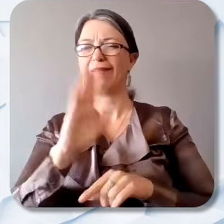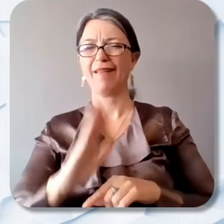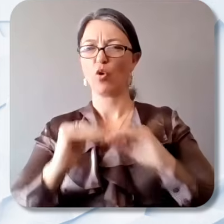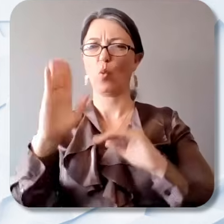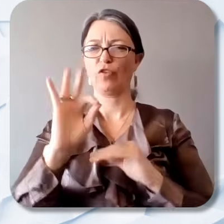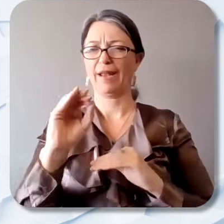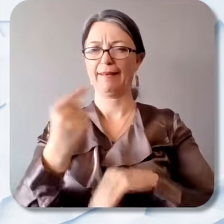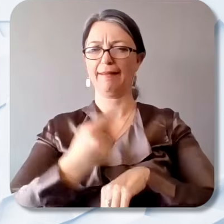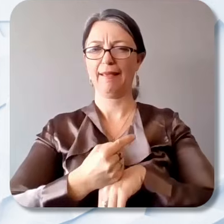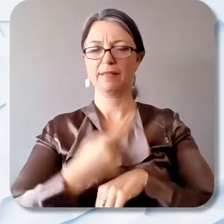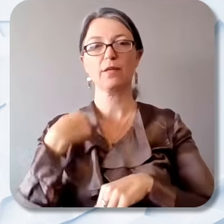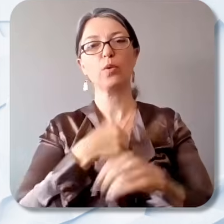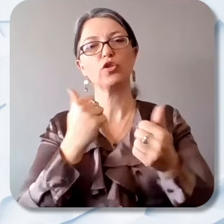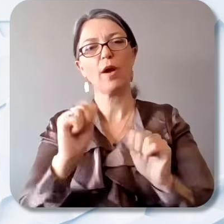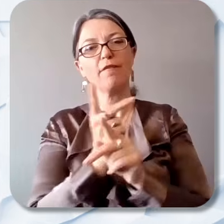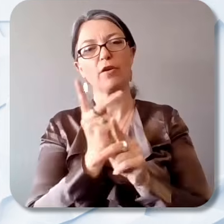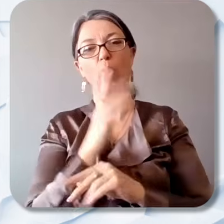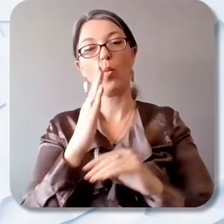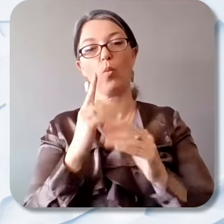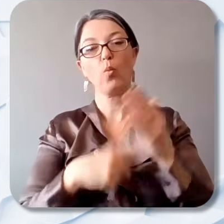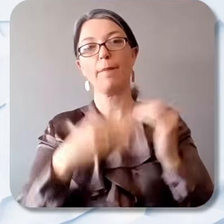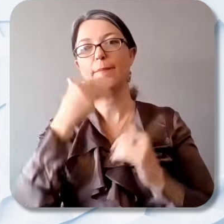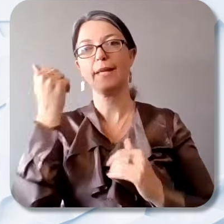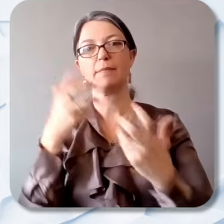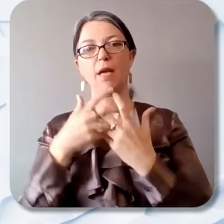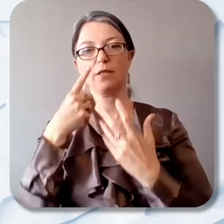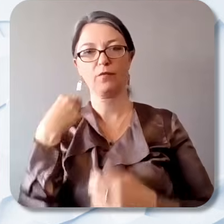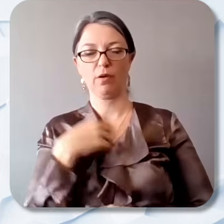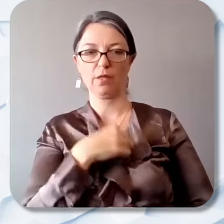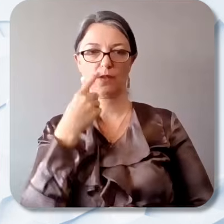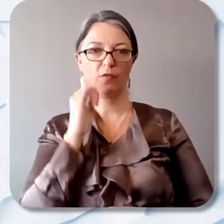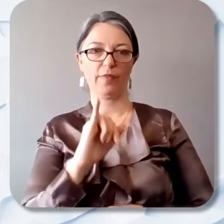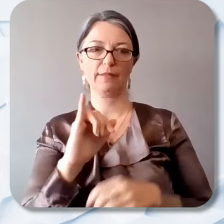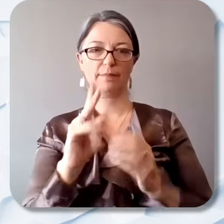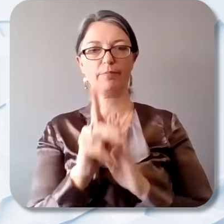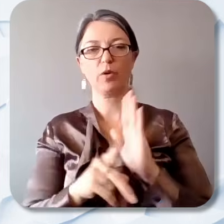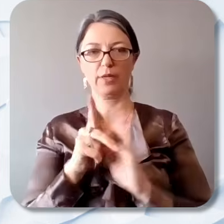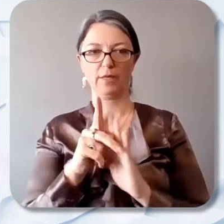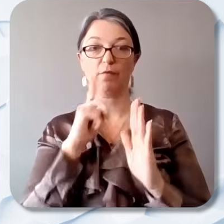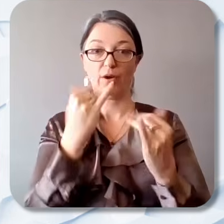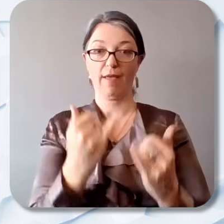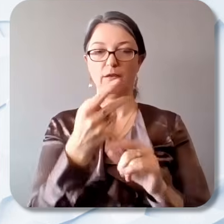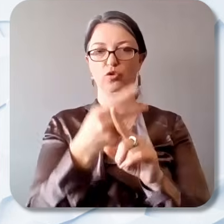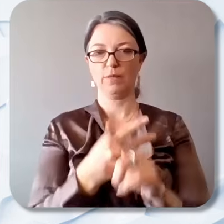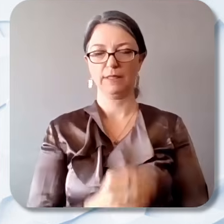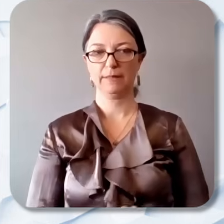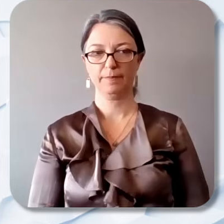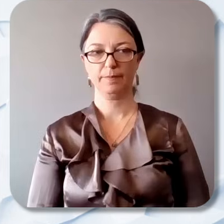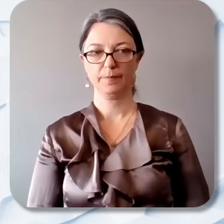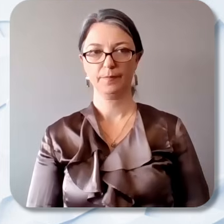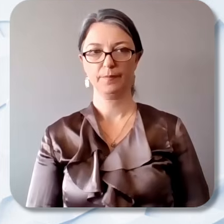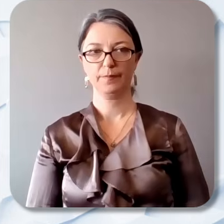I think we're just trying to figure out what works best for us in this period.